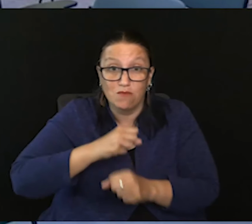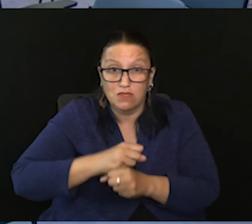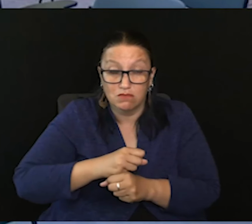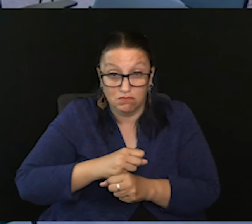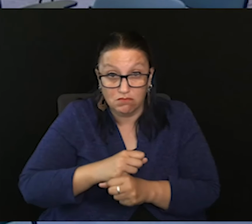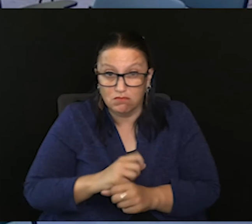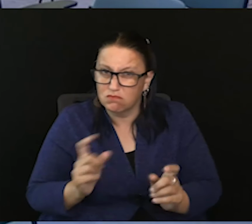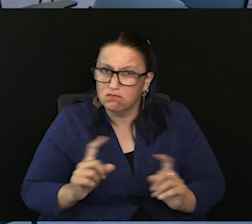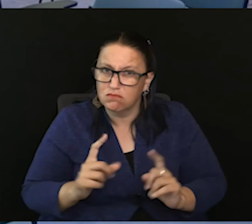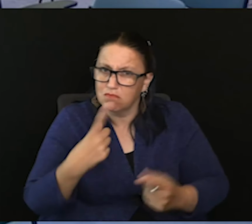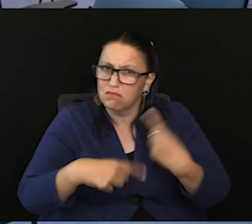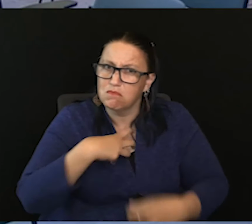And has the government drawn on that power yet?